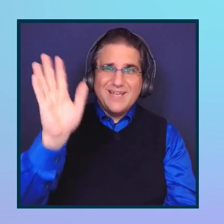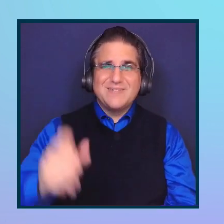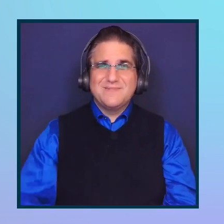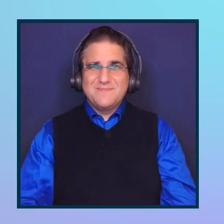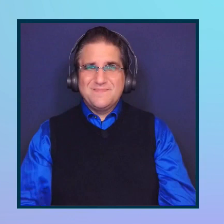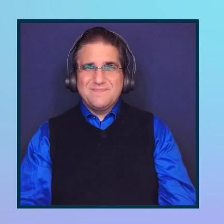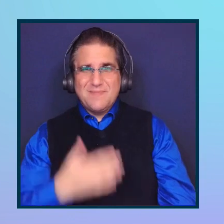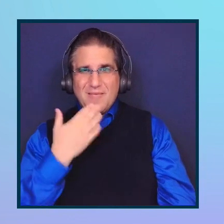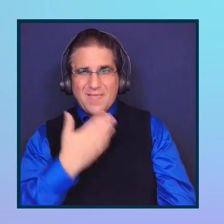Thanks everyone, bye.